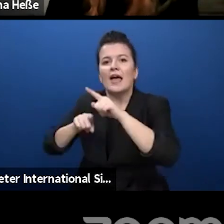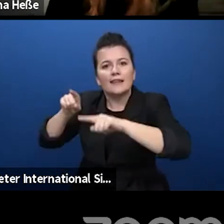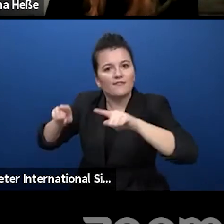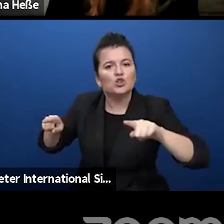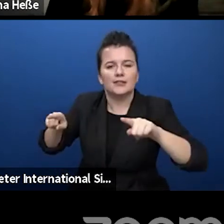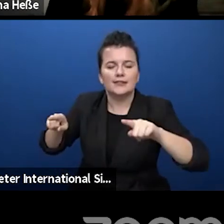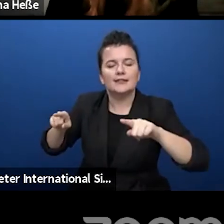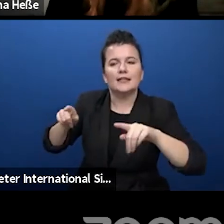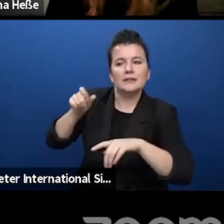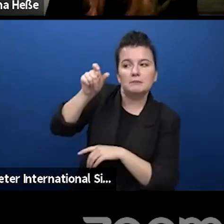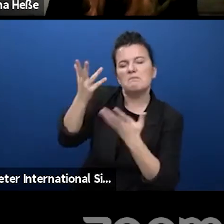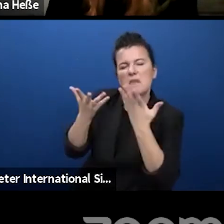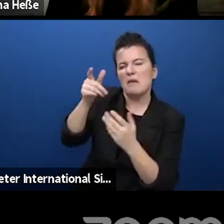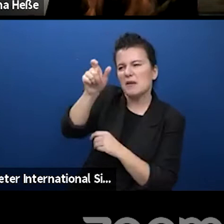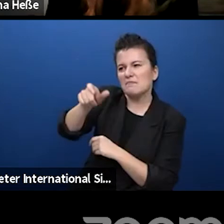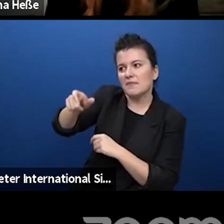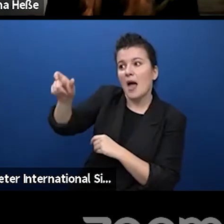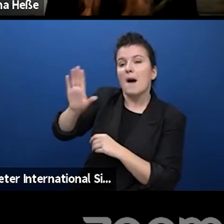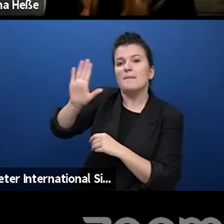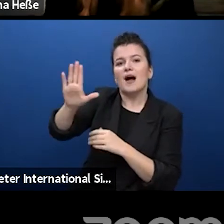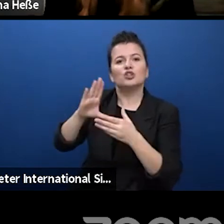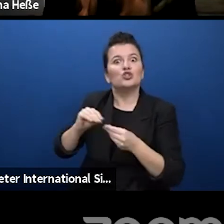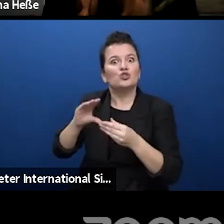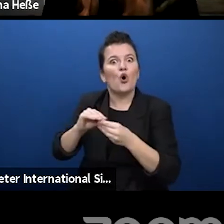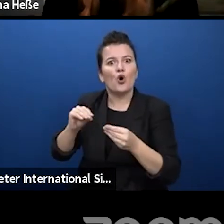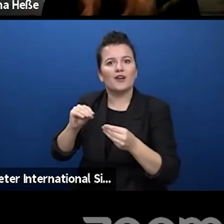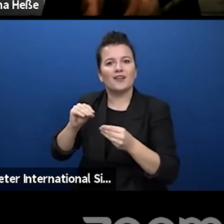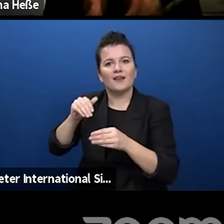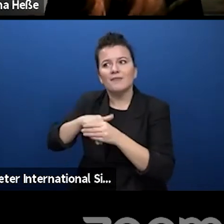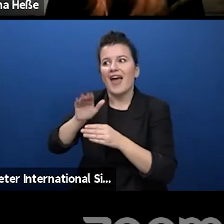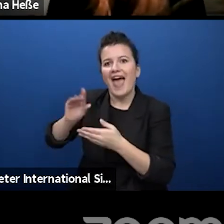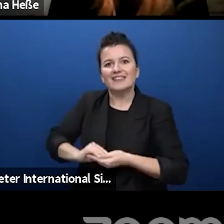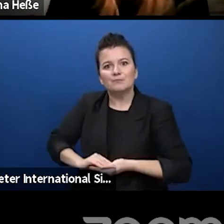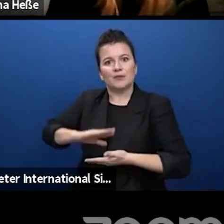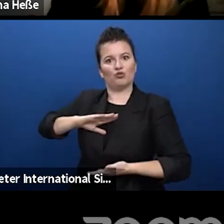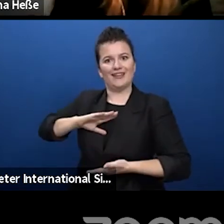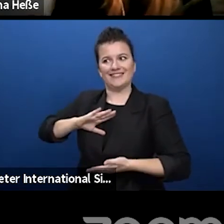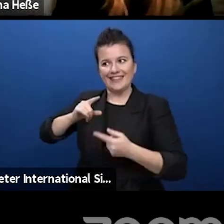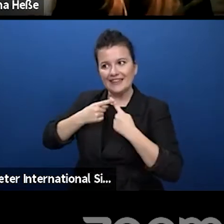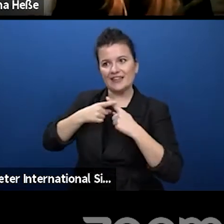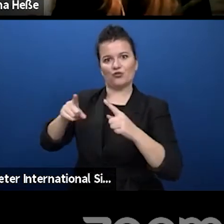common usual Central European stories, the white stories. We all know Chimamanda Ngozi Adichie and